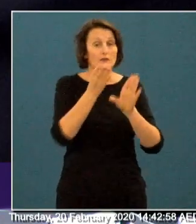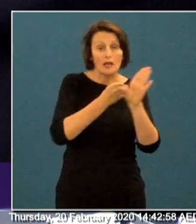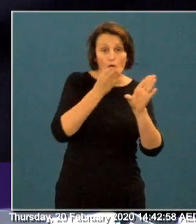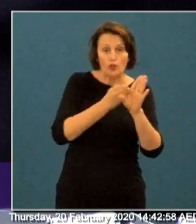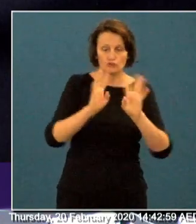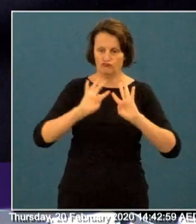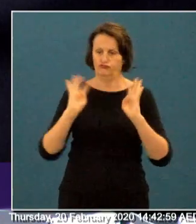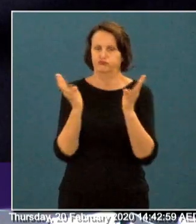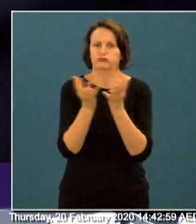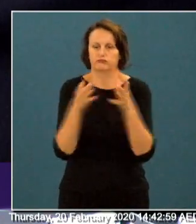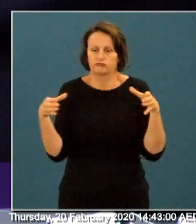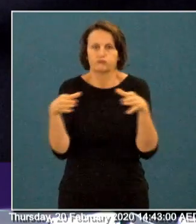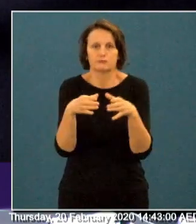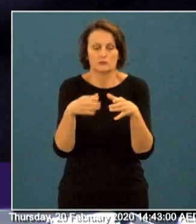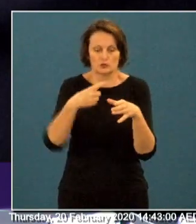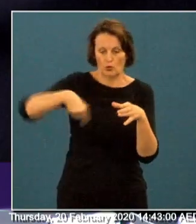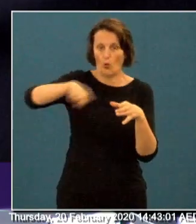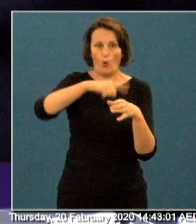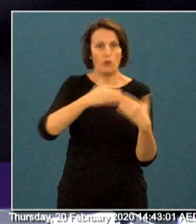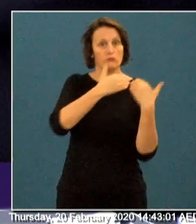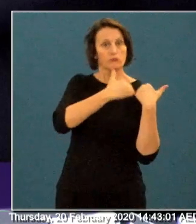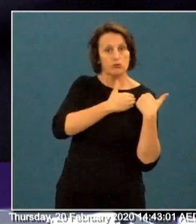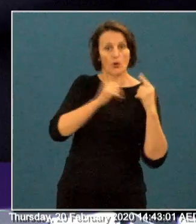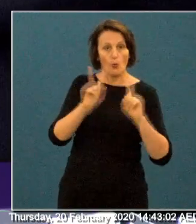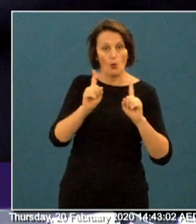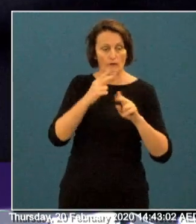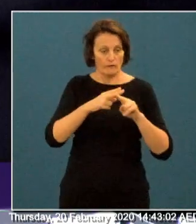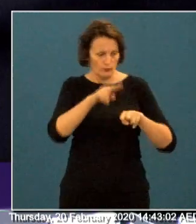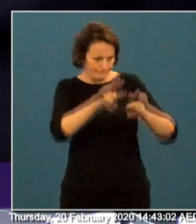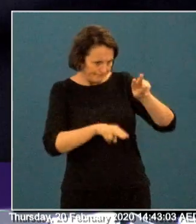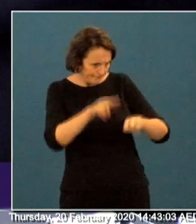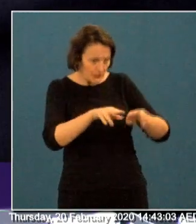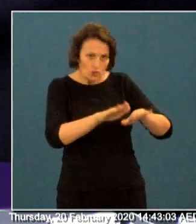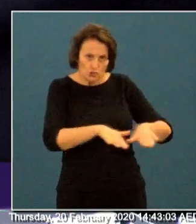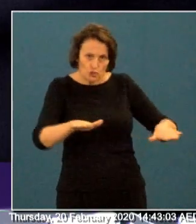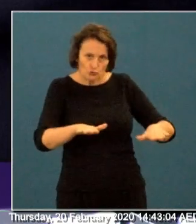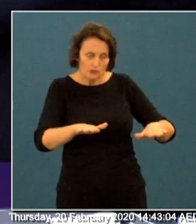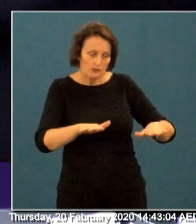And our primary responsibility is for diagnostic assessment of children up to age six.